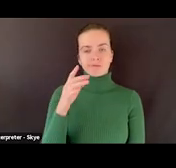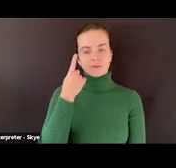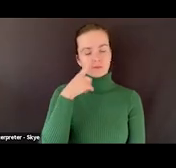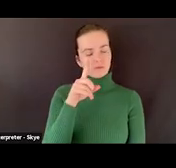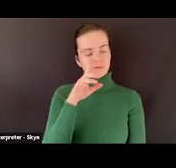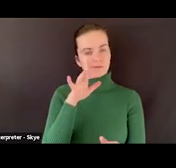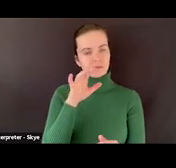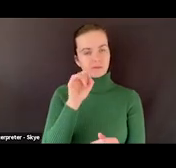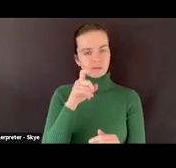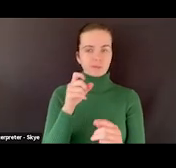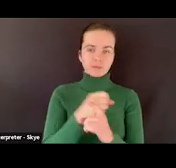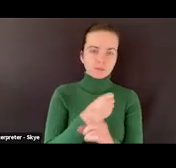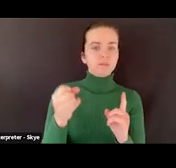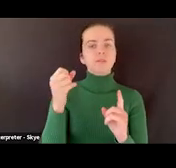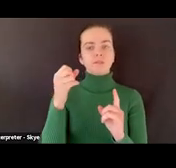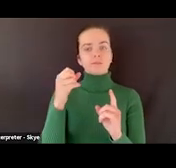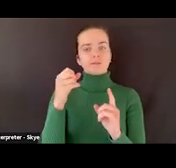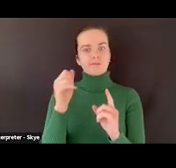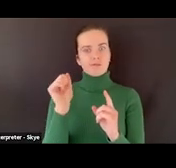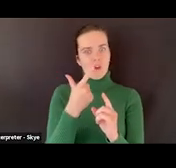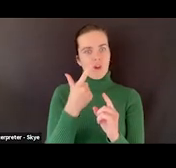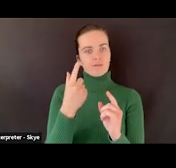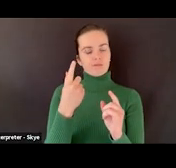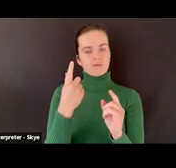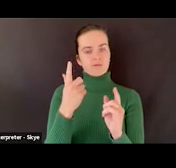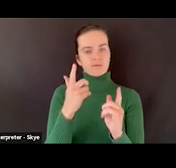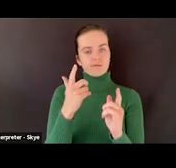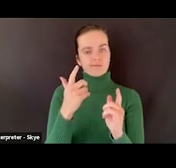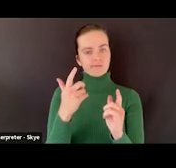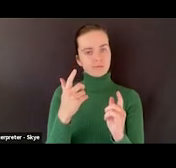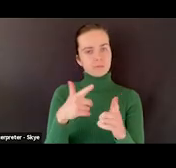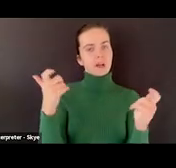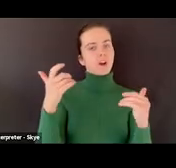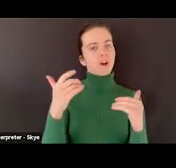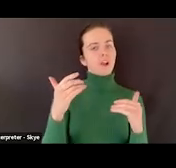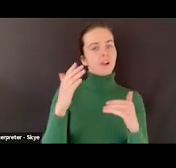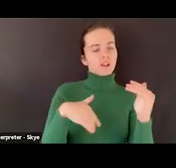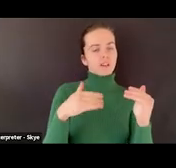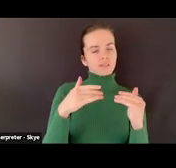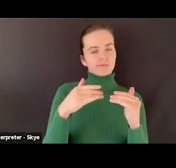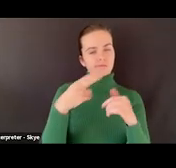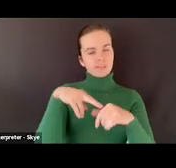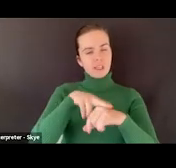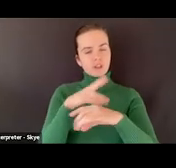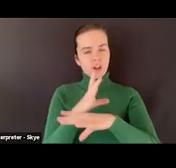and then threatened with a weapon 20 times greater than the national average. To put this in context,